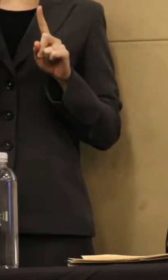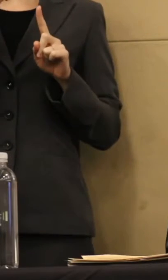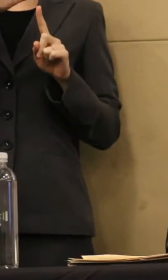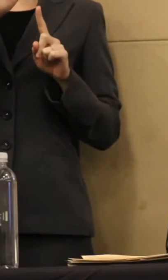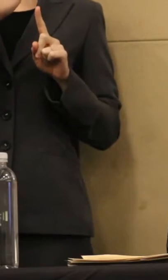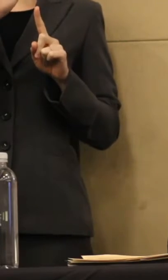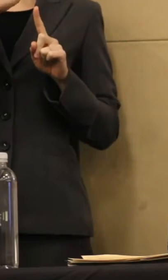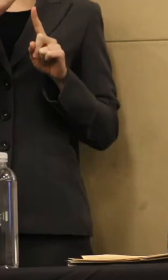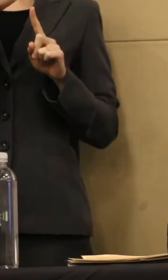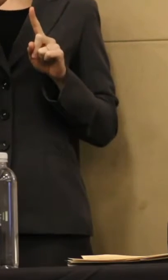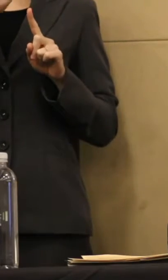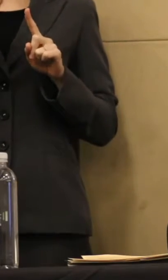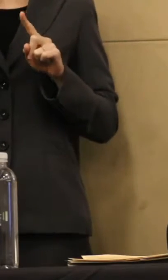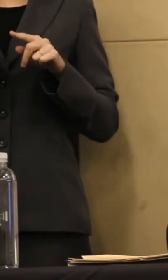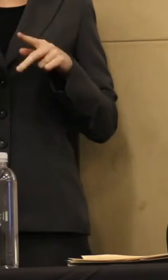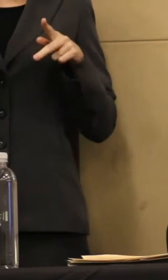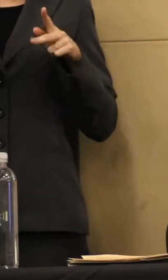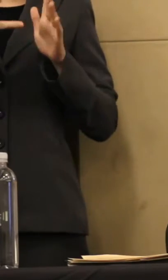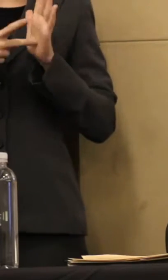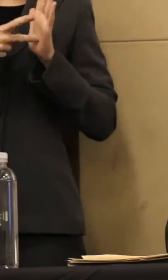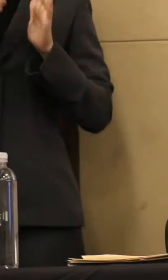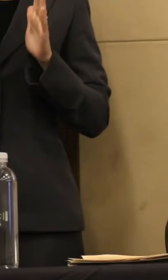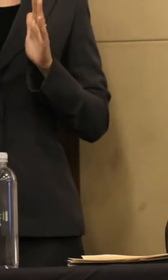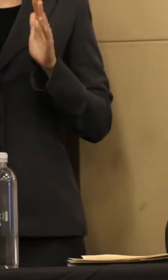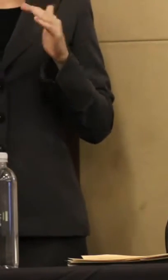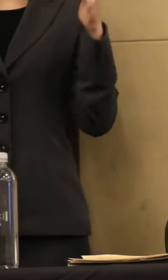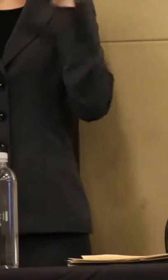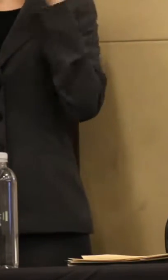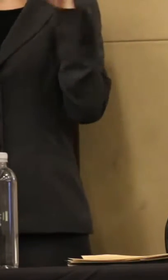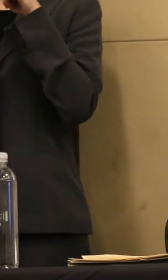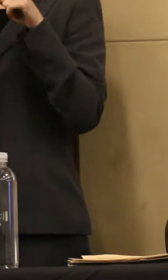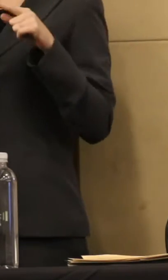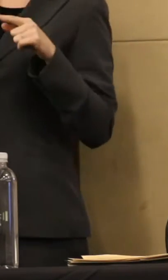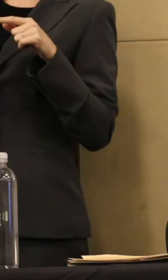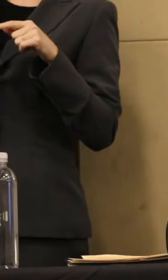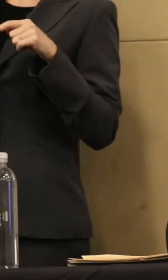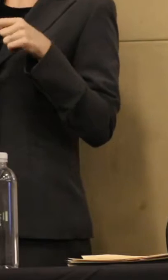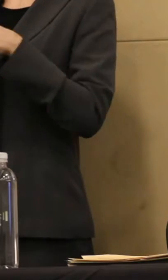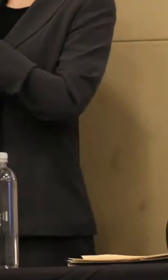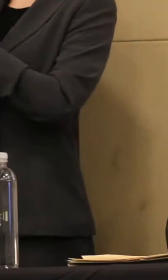actually a little more than twice as high as all jobs as for all jobs.